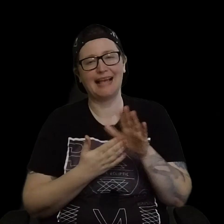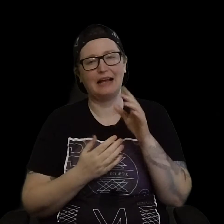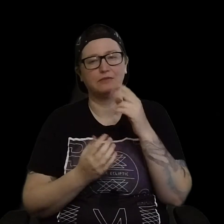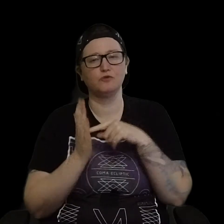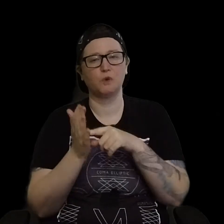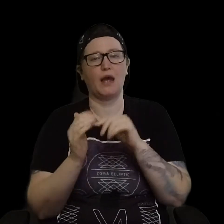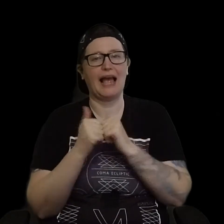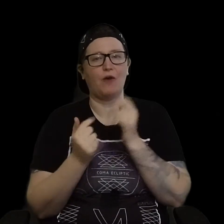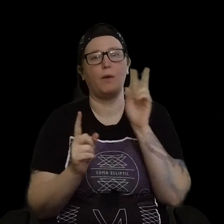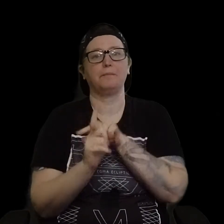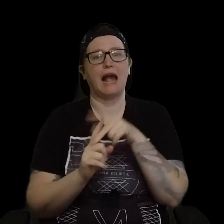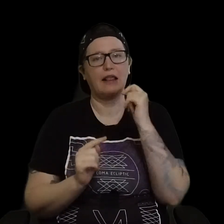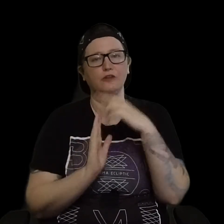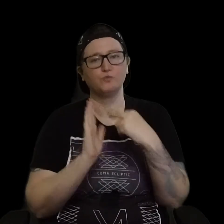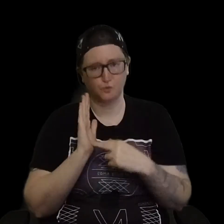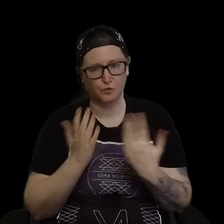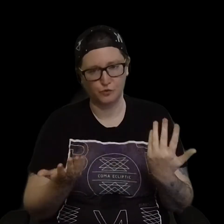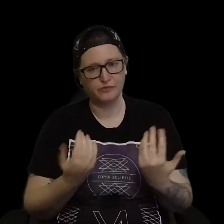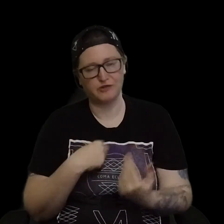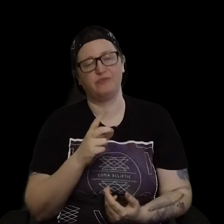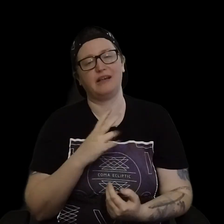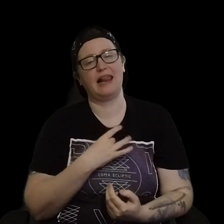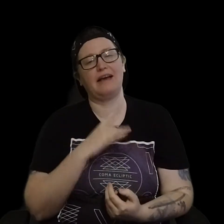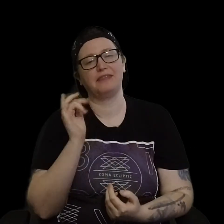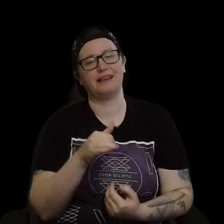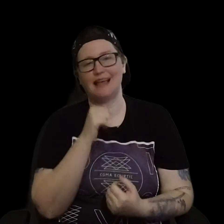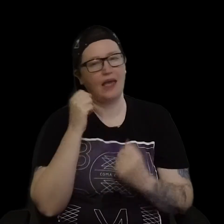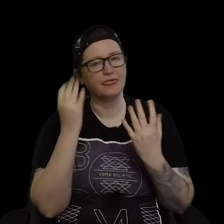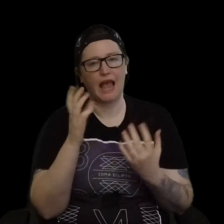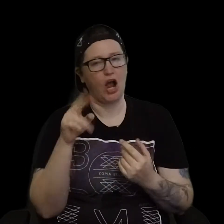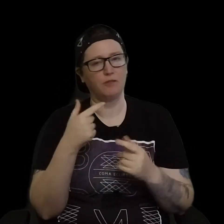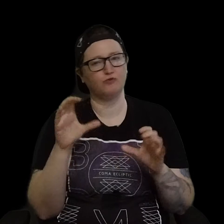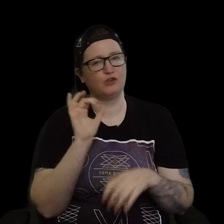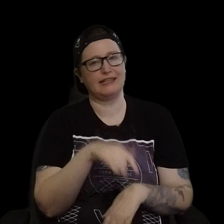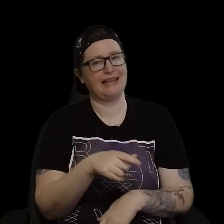play which is really nice just to show how to apply the rules so i really like that not a lot of